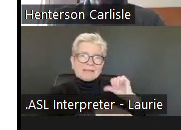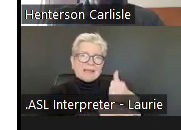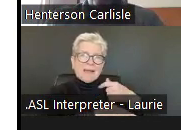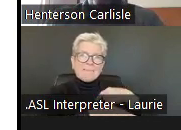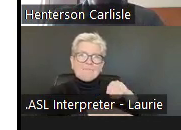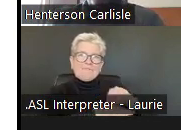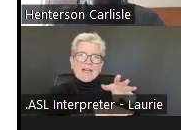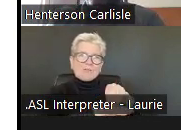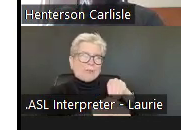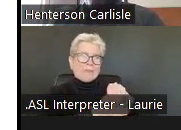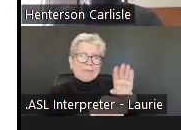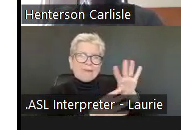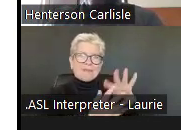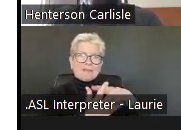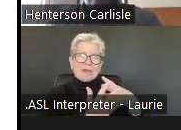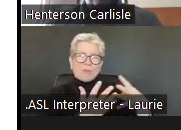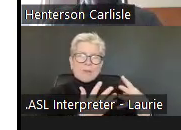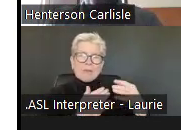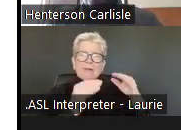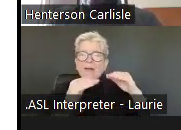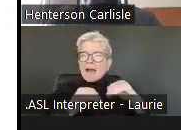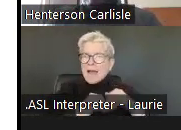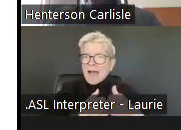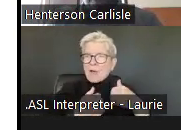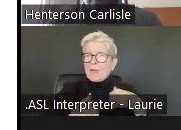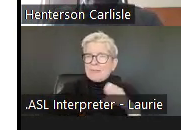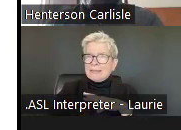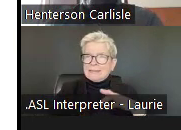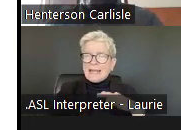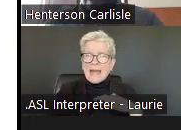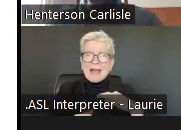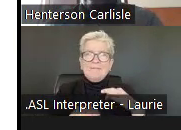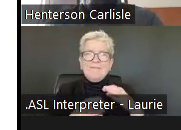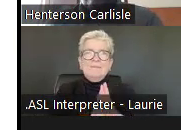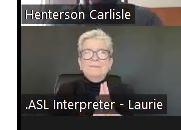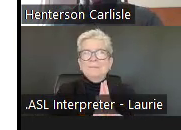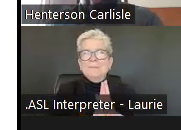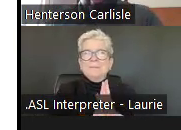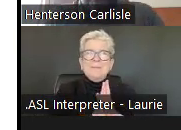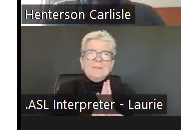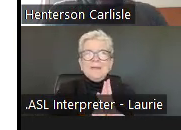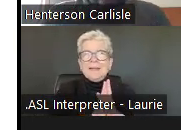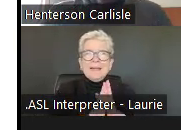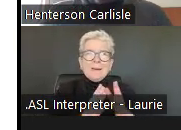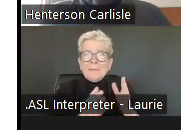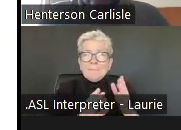how can you think about using your staff where every staff maybe sort of adopts three or four